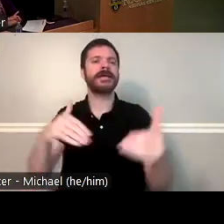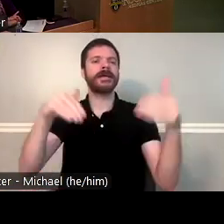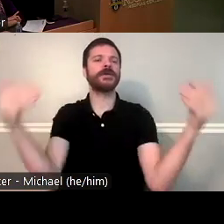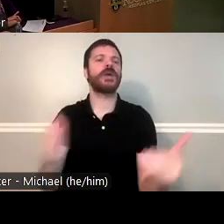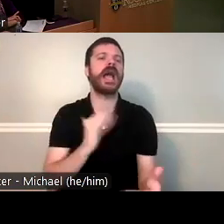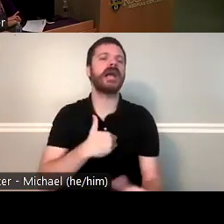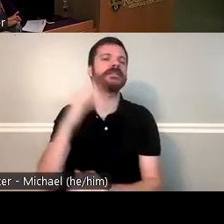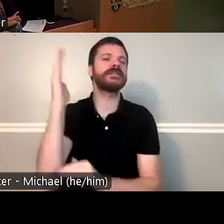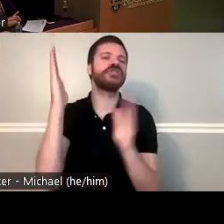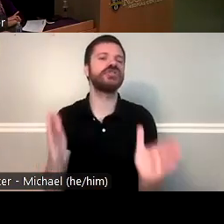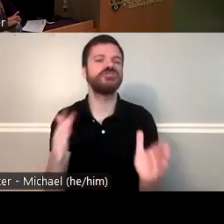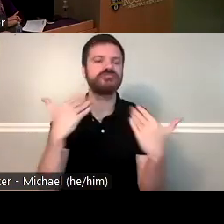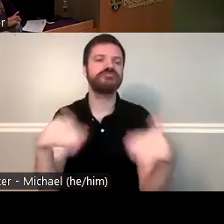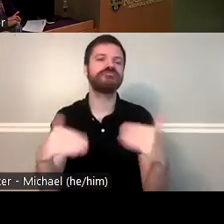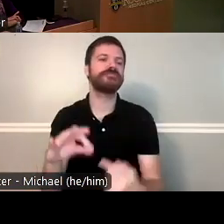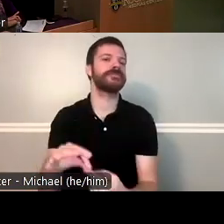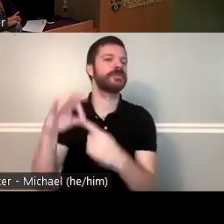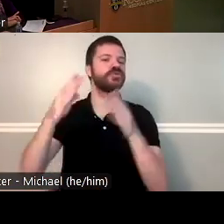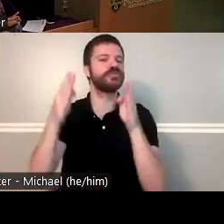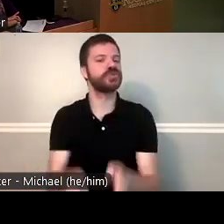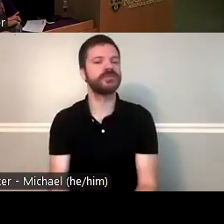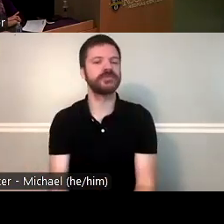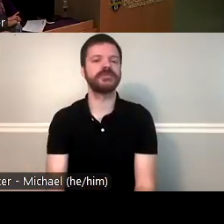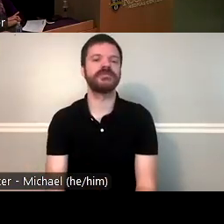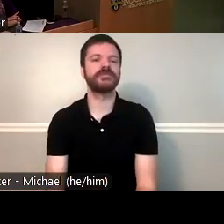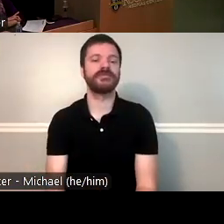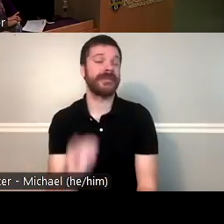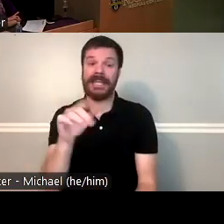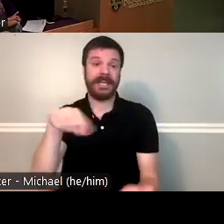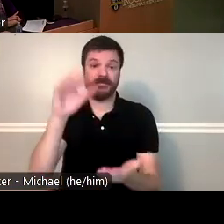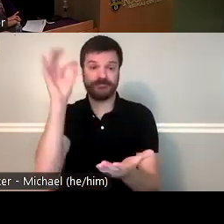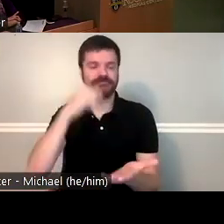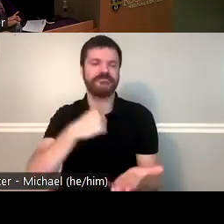who's a very special person uh for those of you I don't know I'm Susan McDaniel I'm